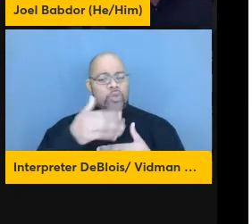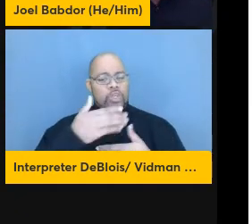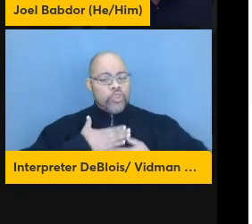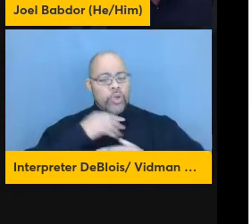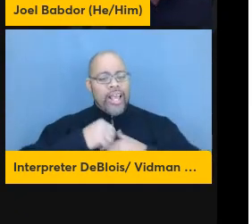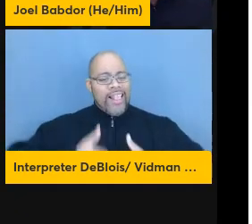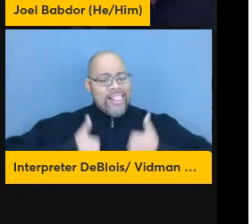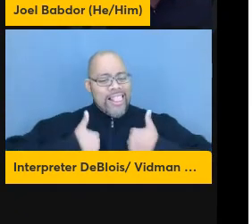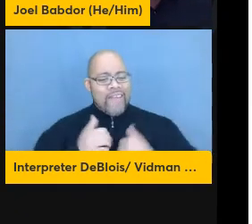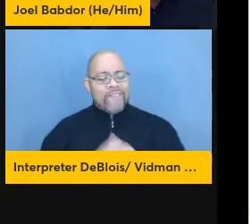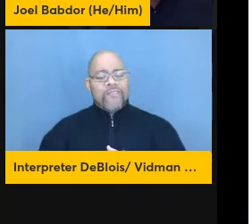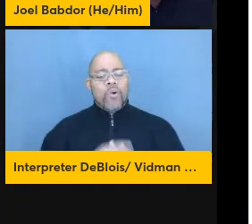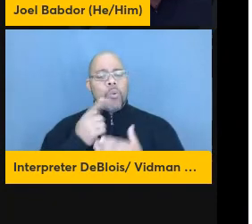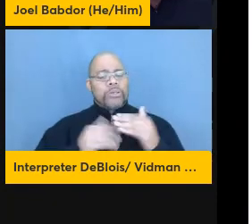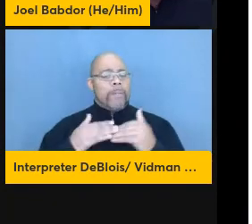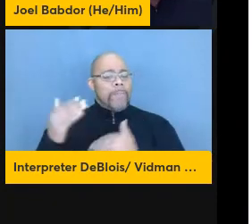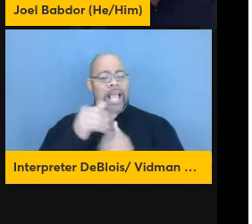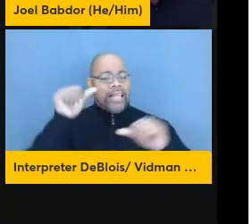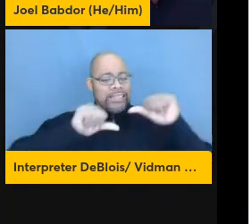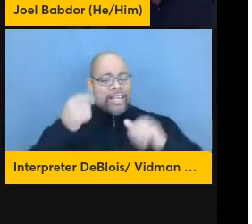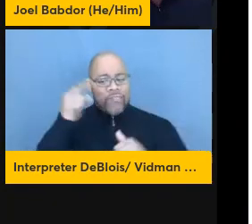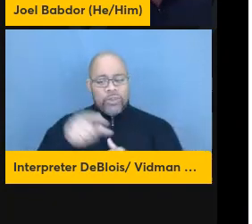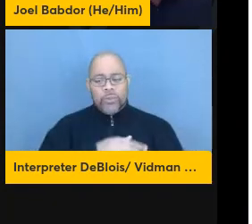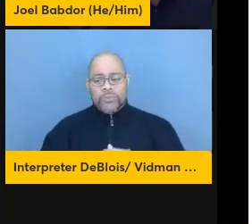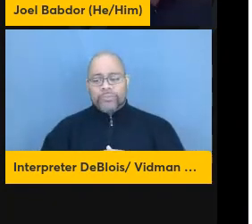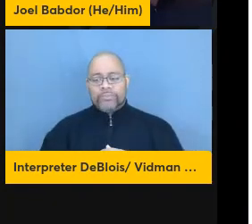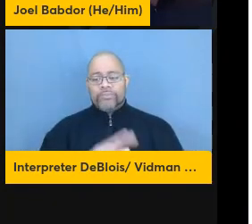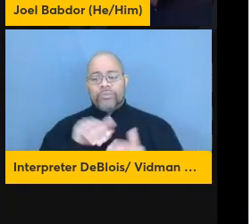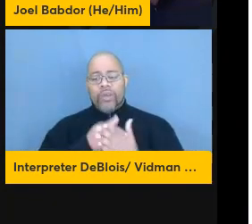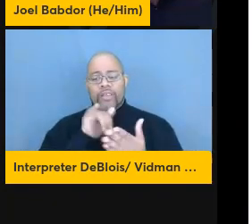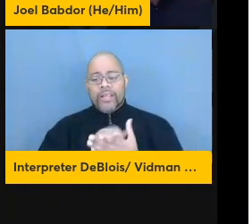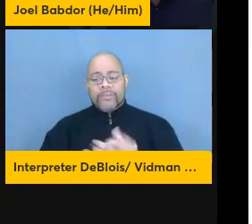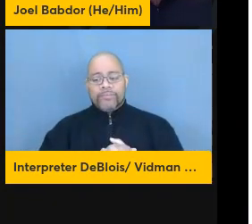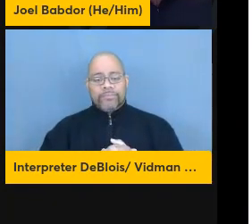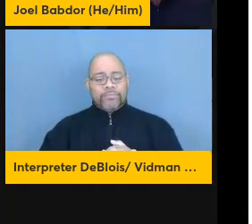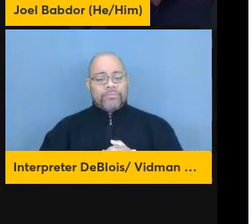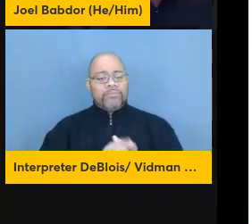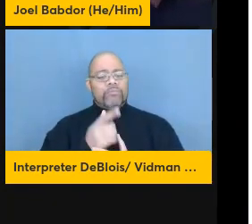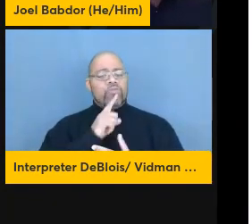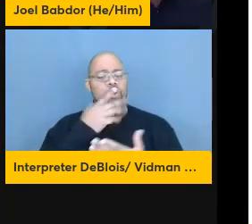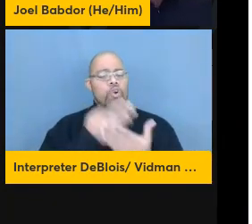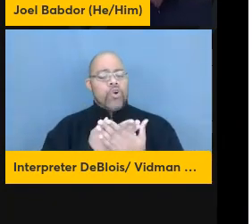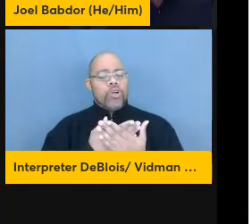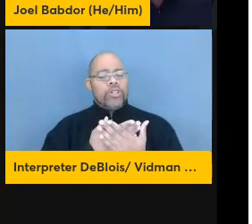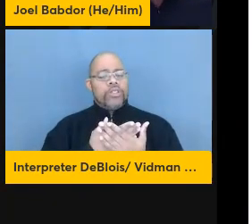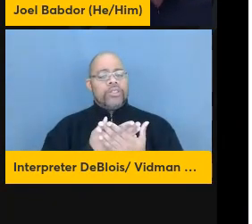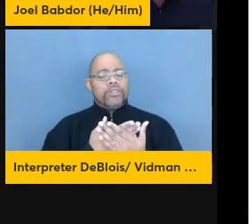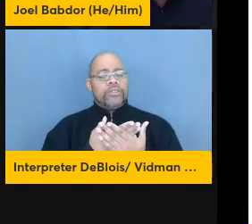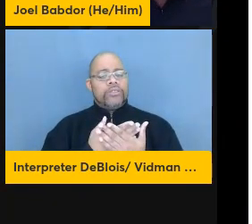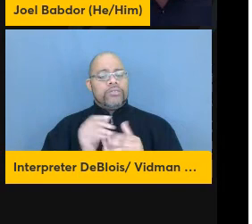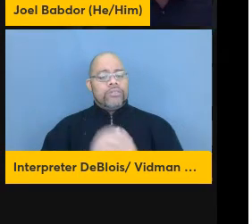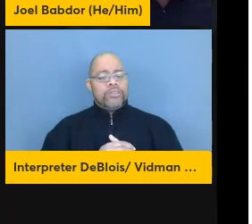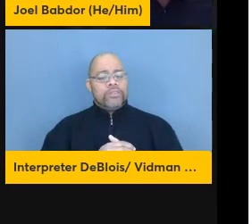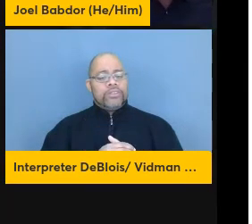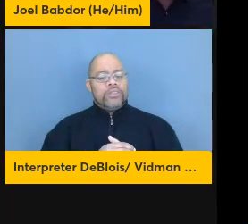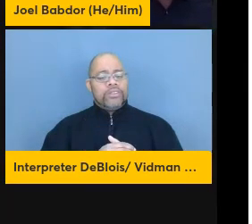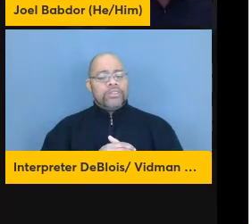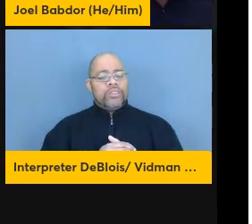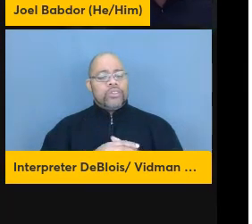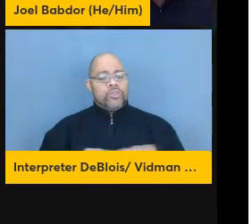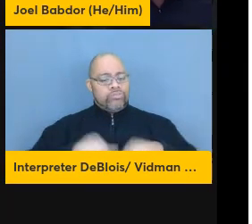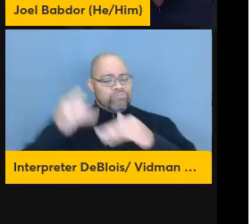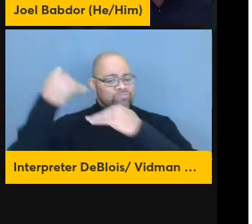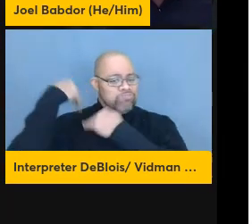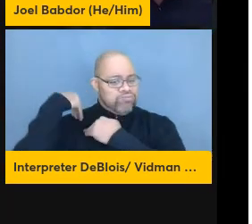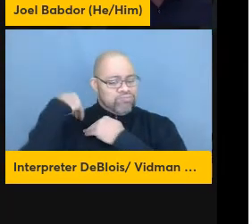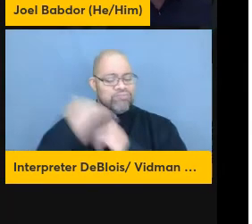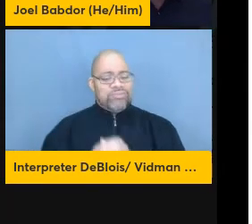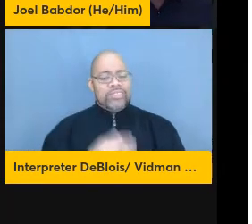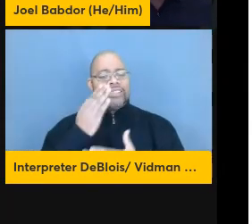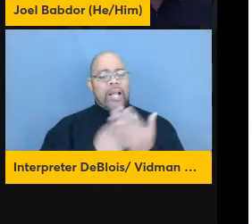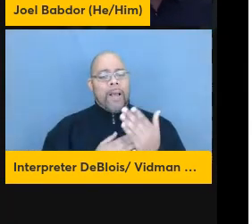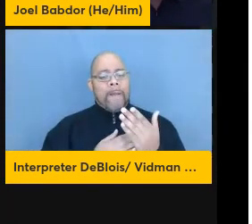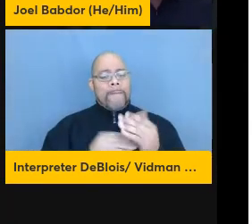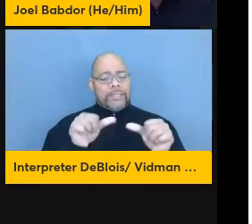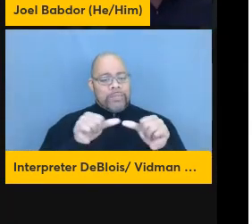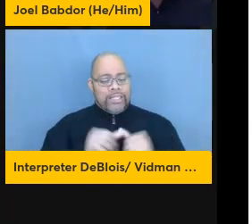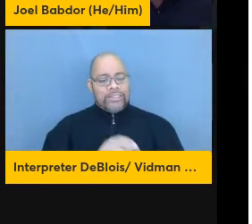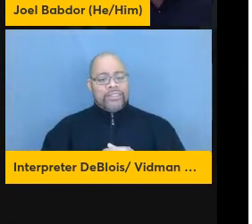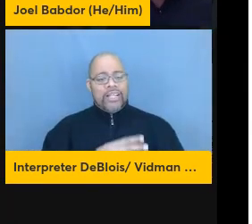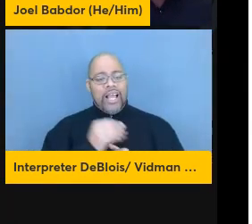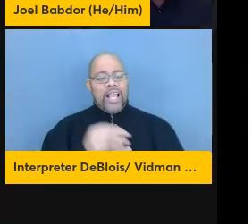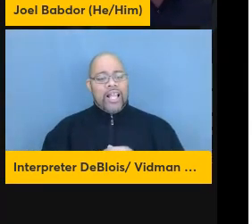what's you know, beyond science for you, all of this is a really good opportunity to really take on some space and really show